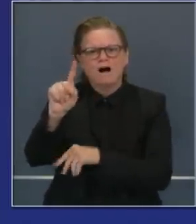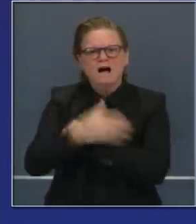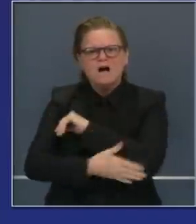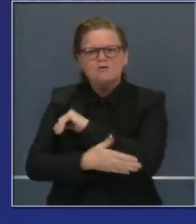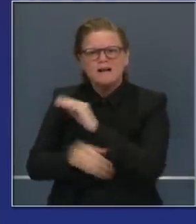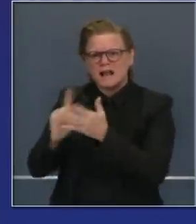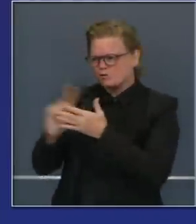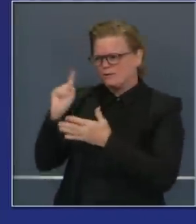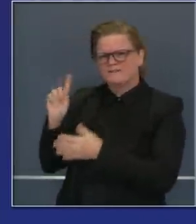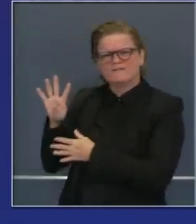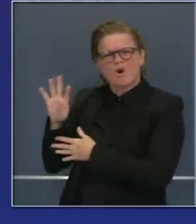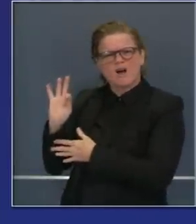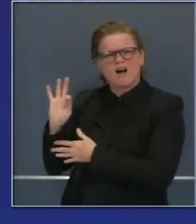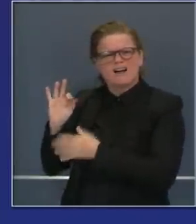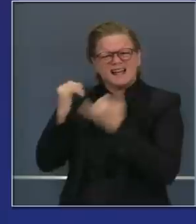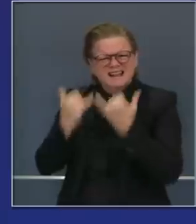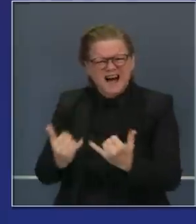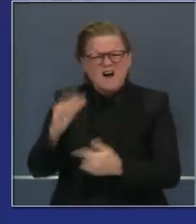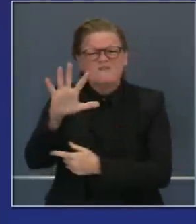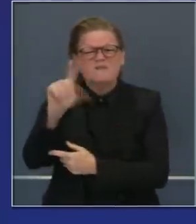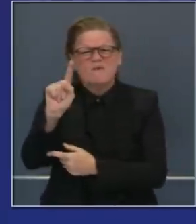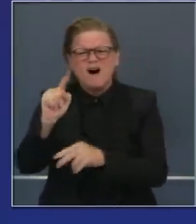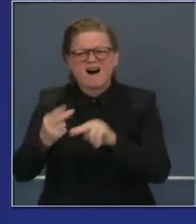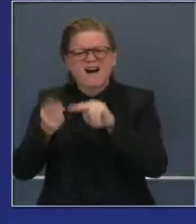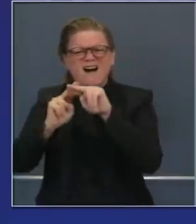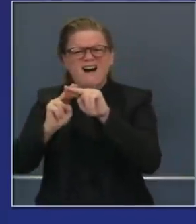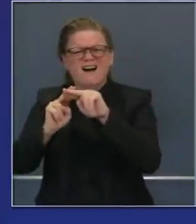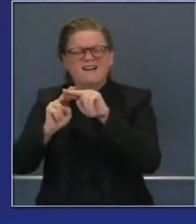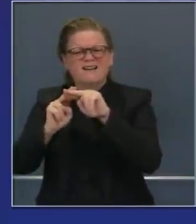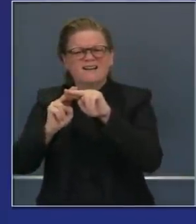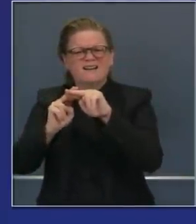COUNTIES. WE HAD NINE COUNTIES OVER THE